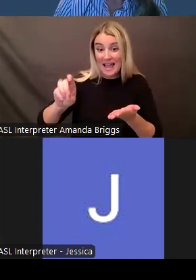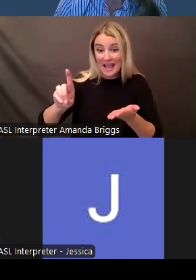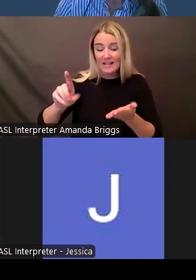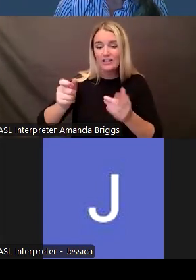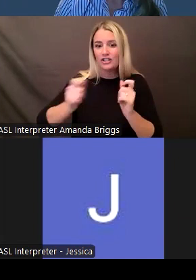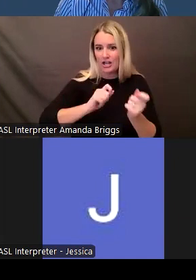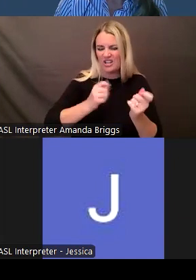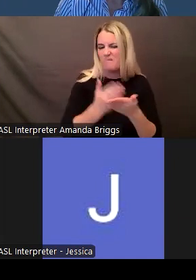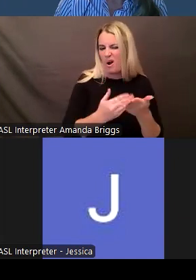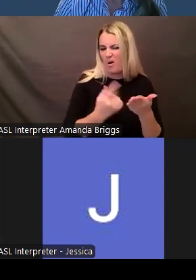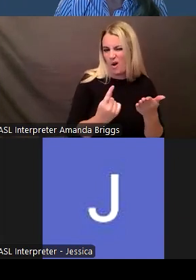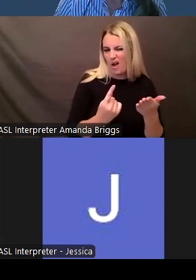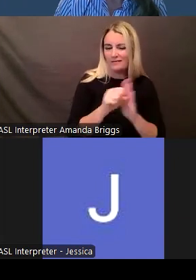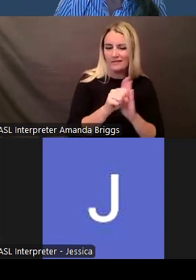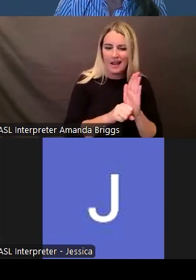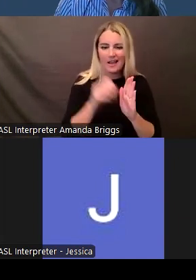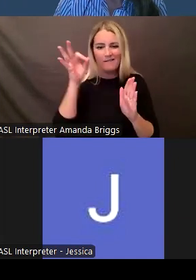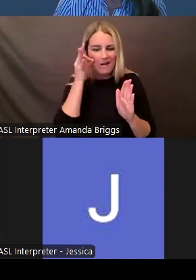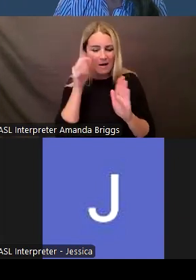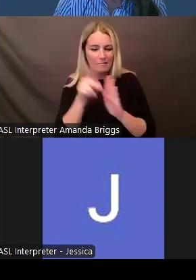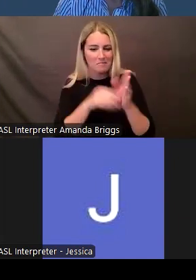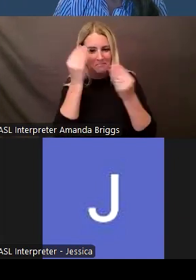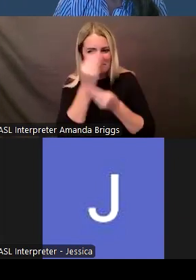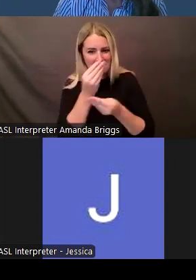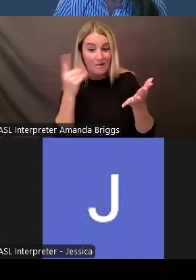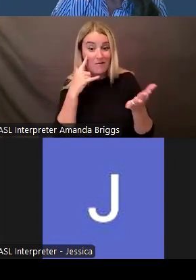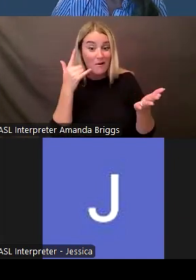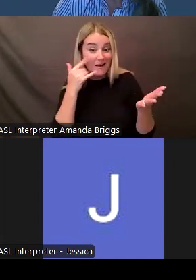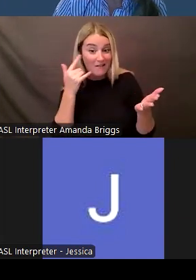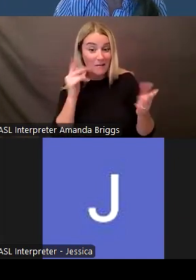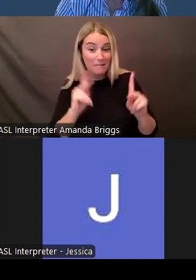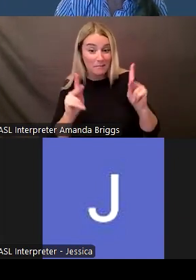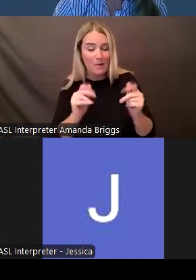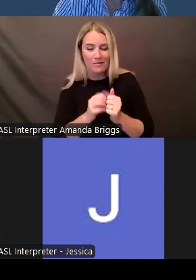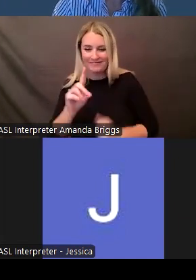State and Federal Policy Updates for Californians with Disabilities.